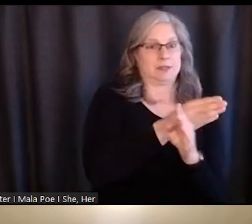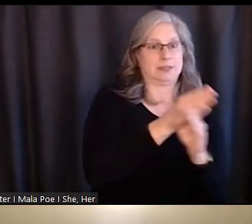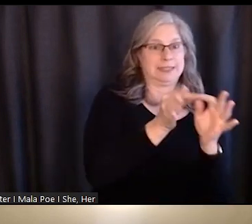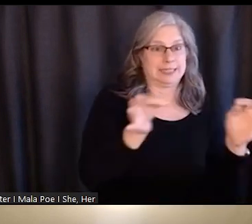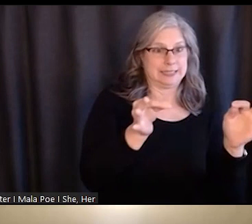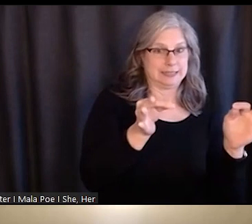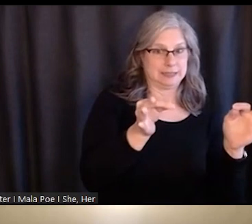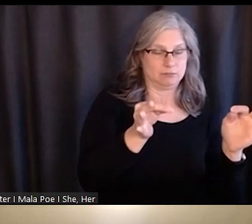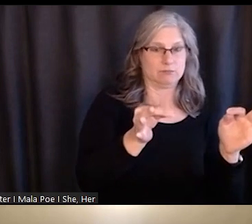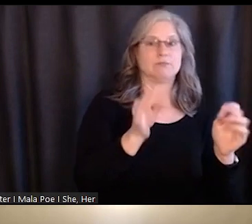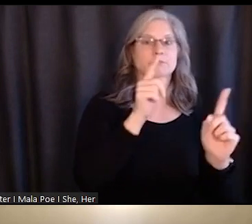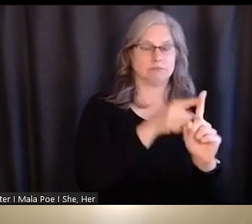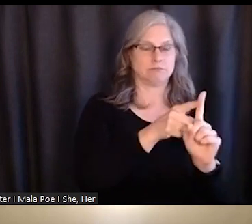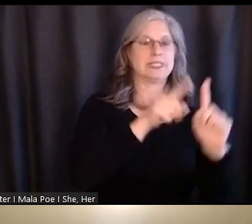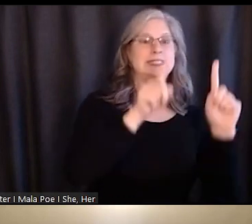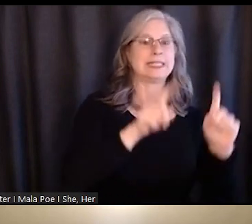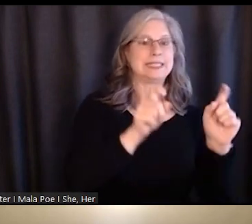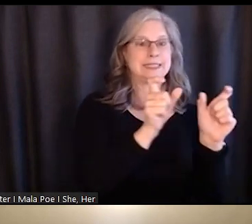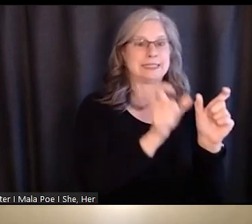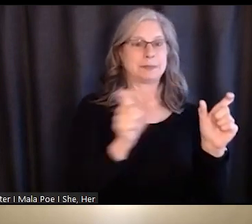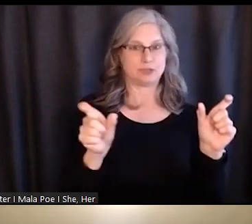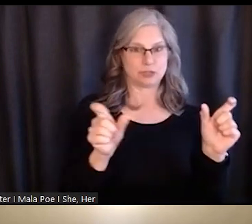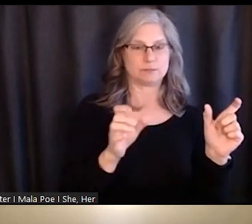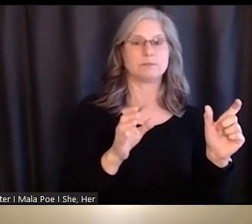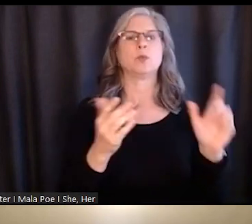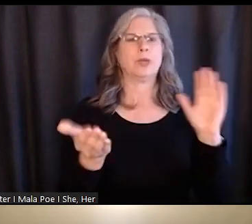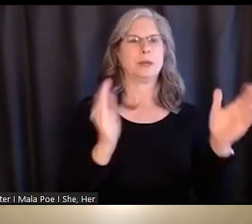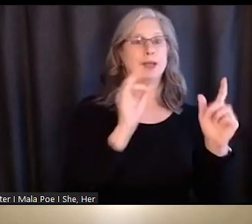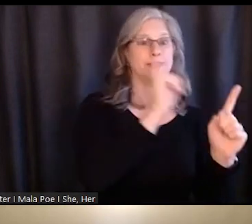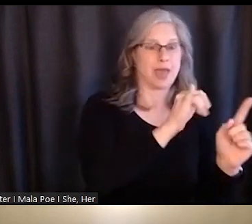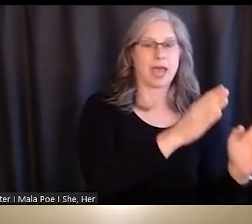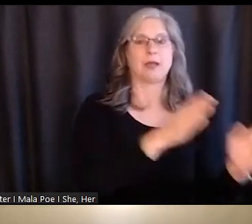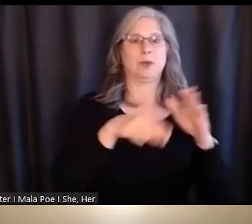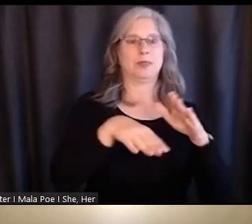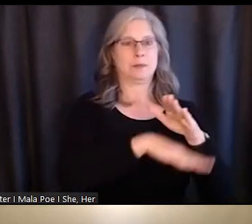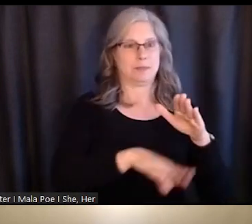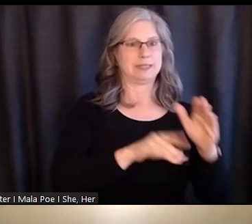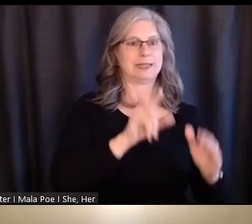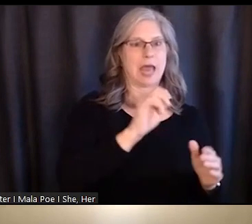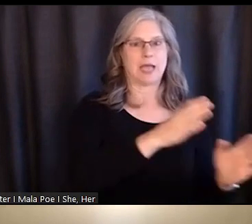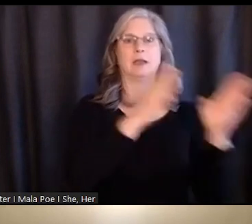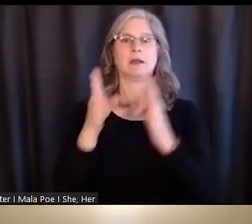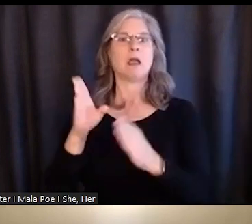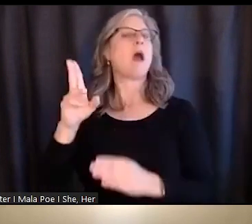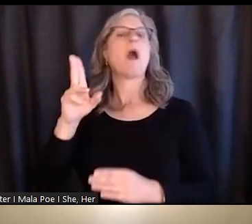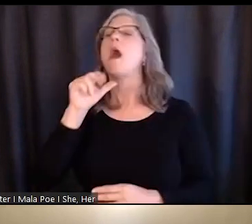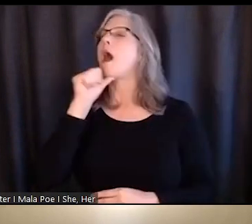So this was testing the segmentation. And we compared this against a baseline, which is our unfamiliar condition, where they heard 'pencil,'